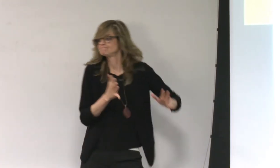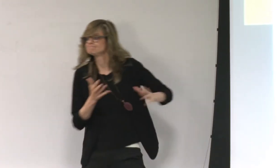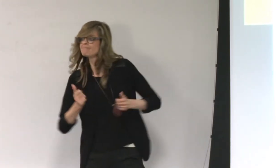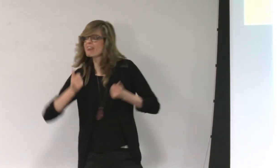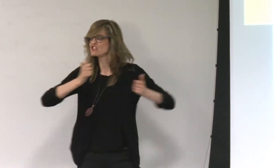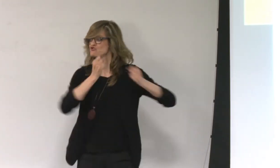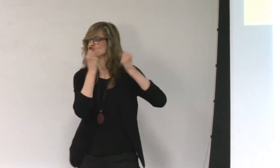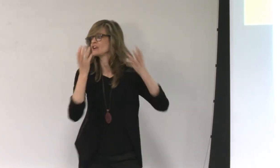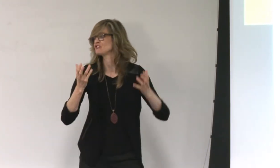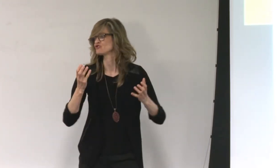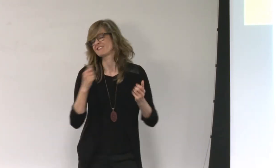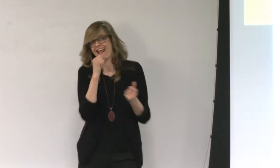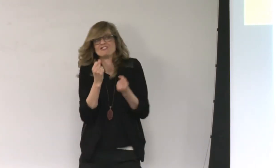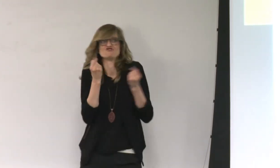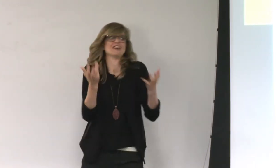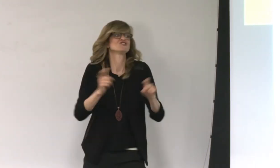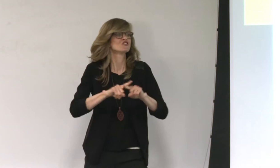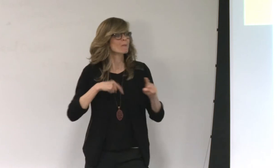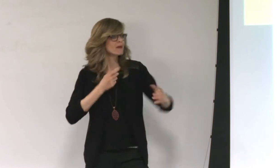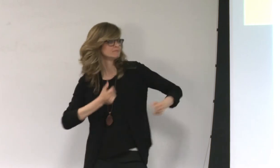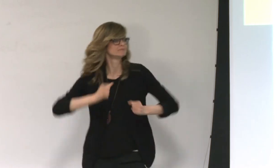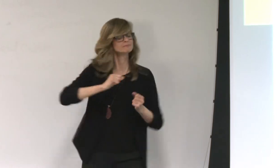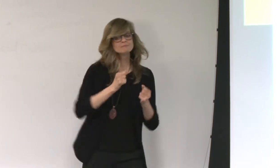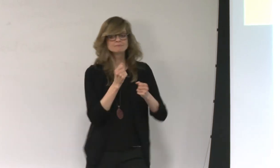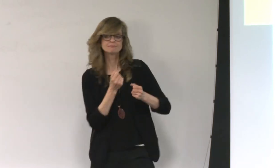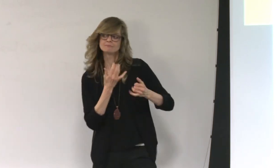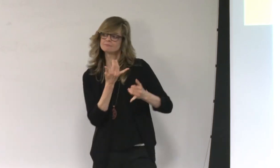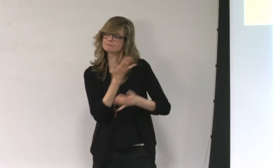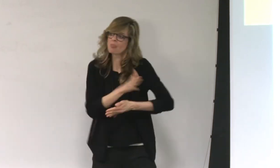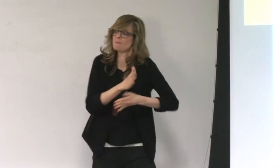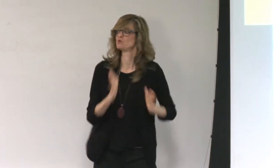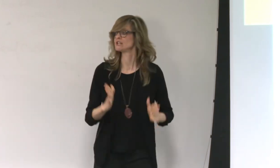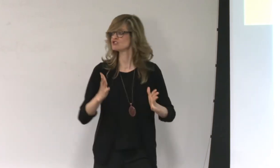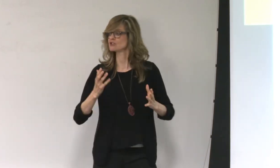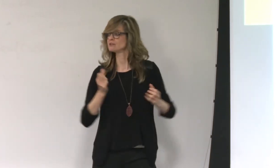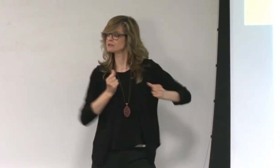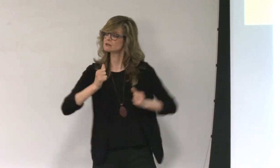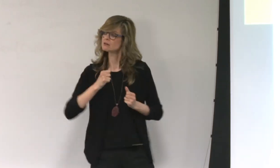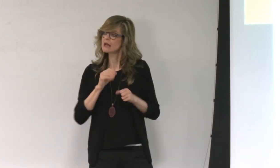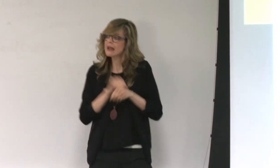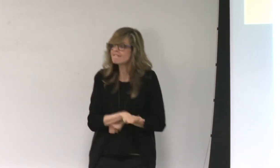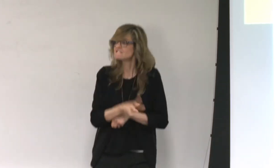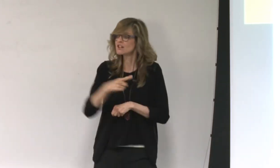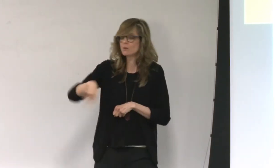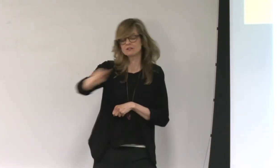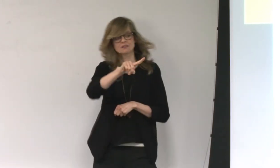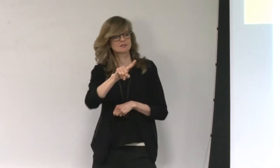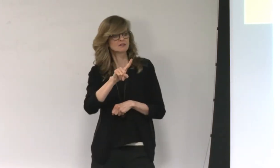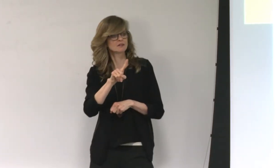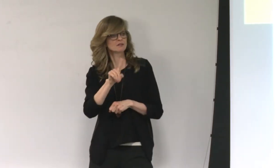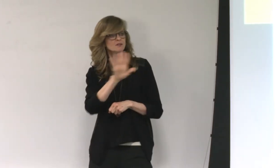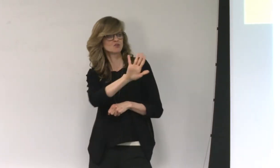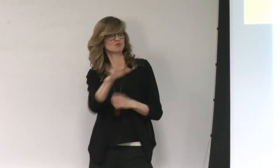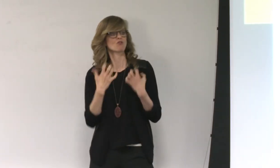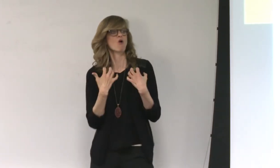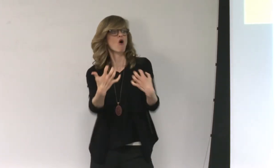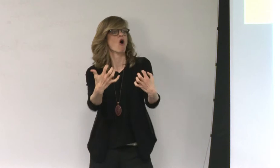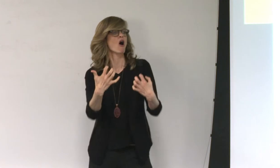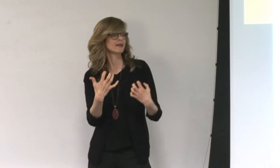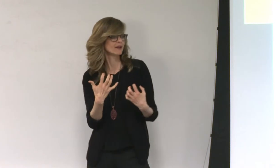THEY JUST HAD TO ANALYZE THE VISUAL IMAGE OF THE MUSICIAN PLAYING THE INSTRUMENT AND HOW THEIR BODY SWAYED THROUGH SPACE